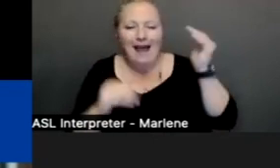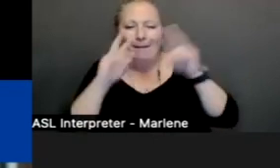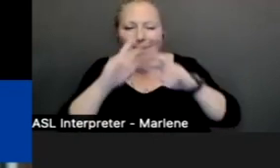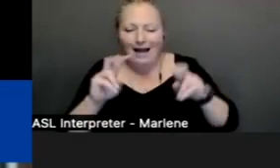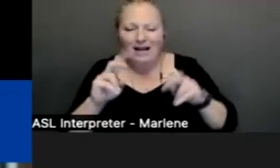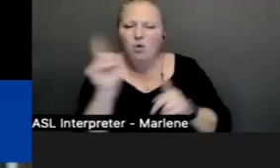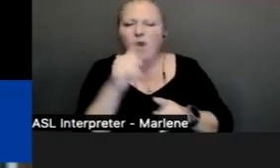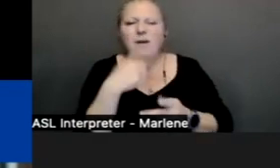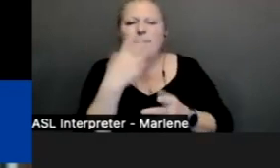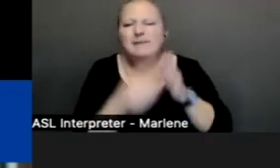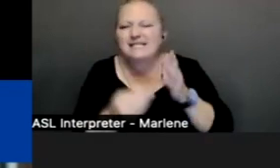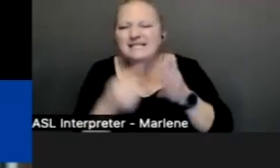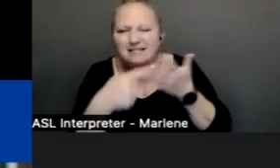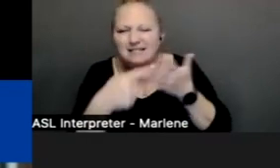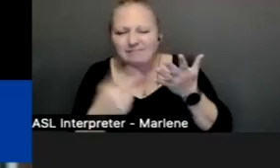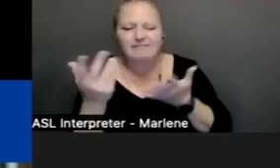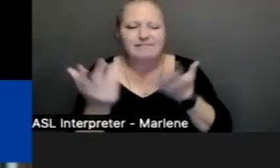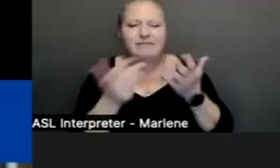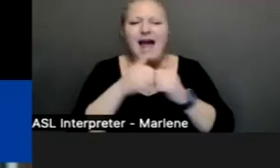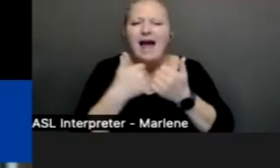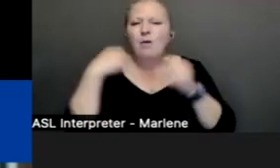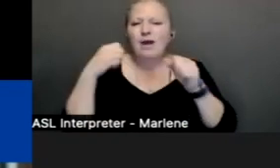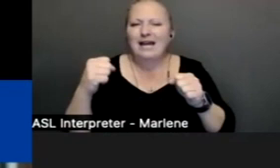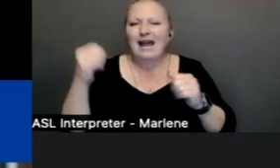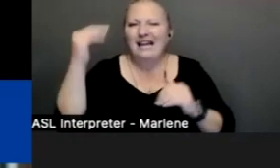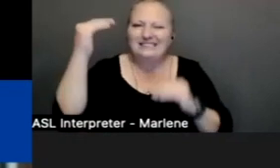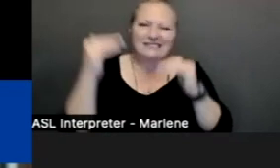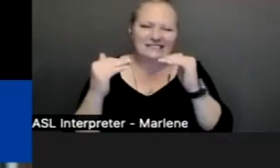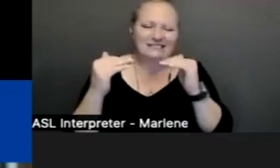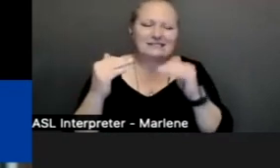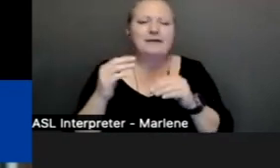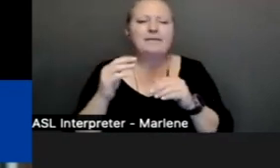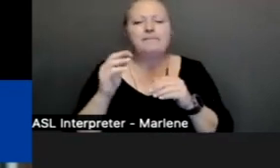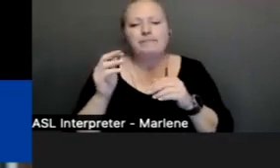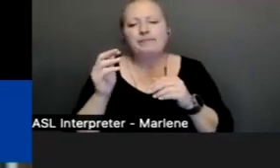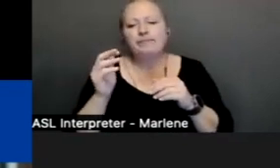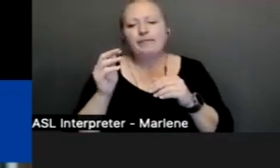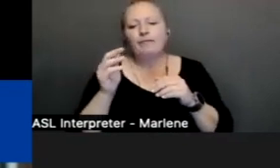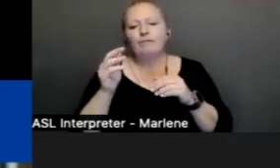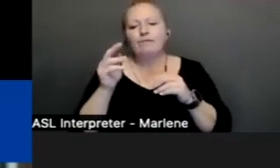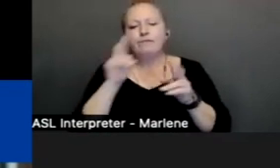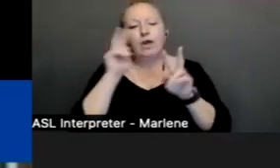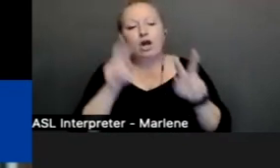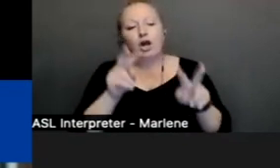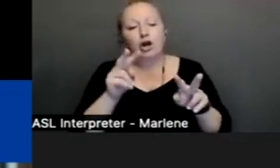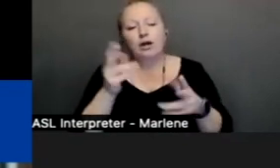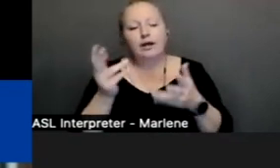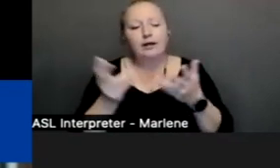we missing things and and how do we bridge that? And then um looking at uh putting all